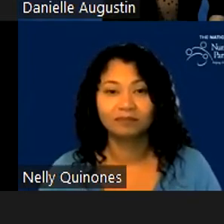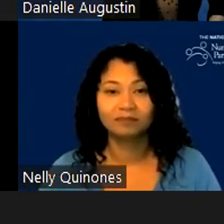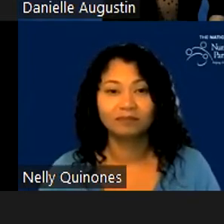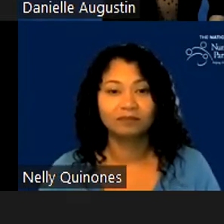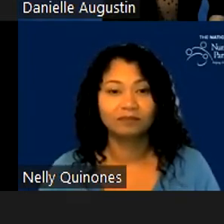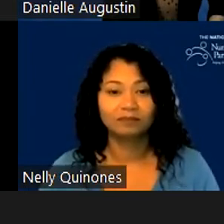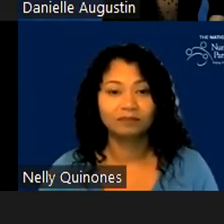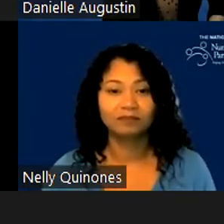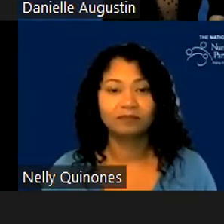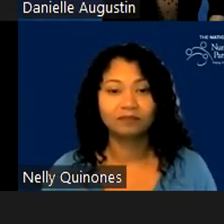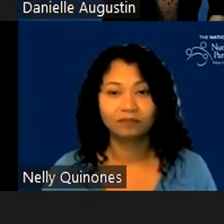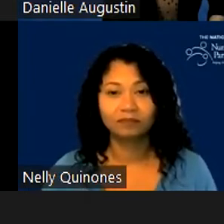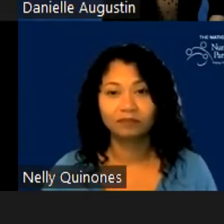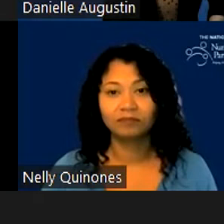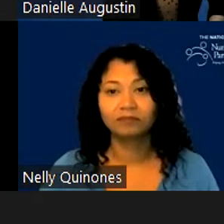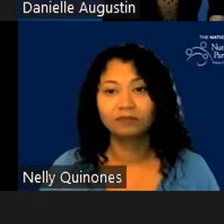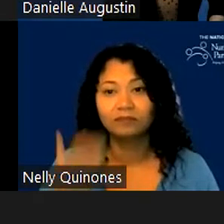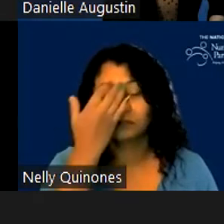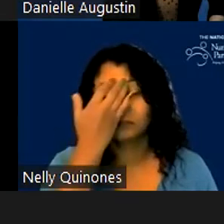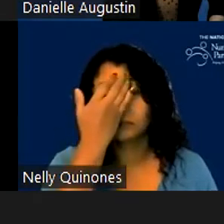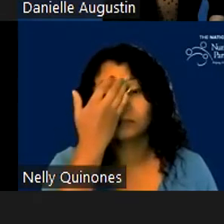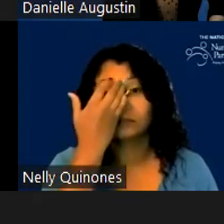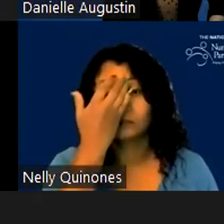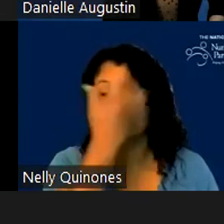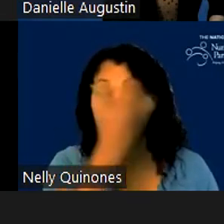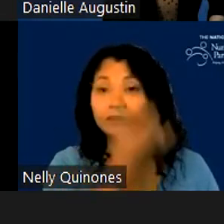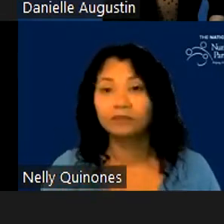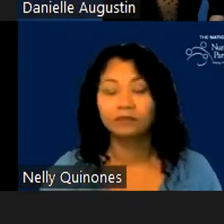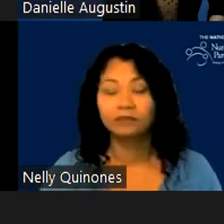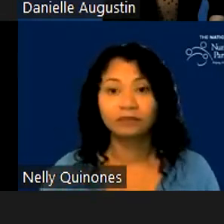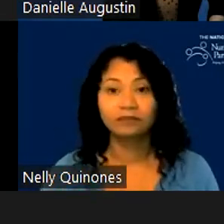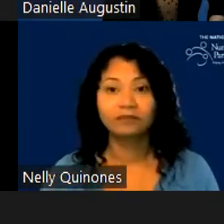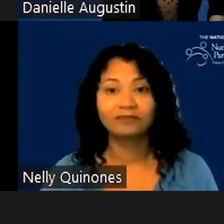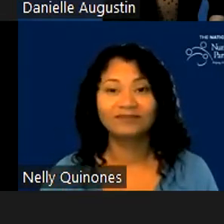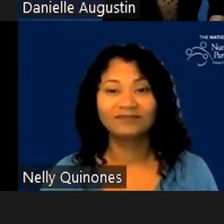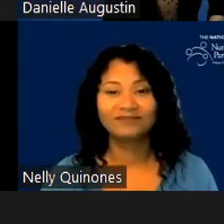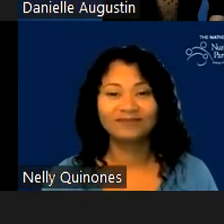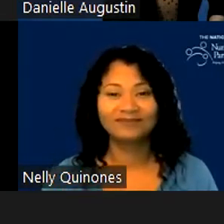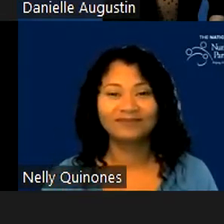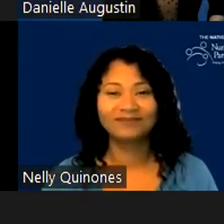So far she has gotten back to me that she took her medications today, so that's lovely.